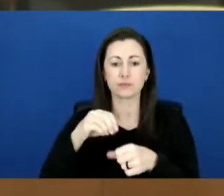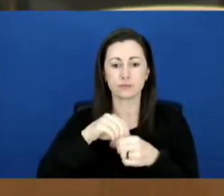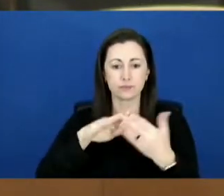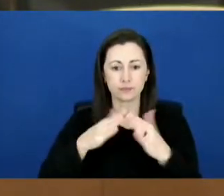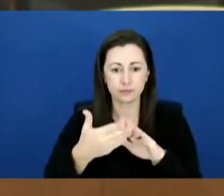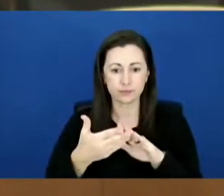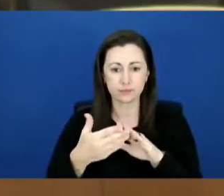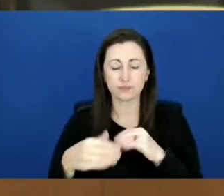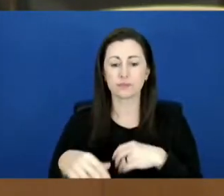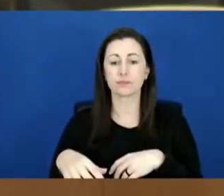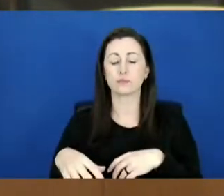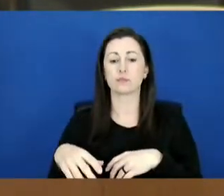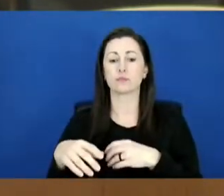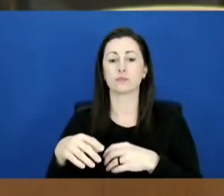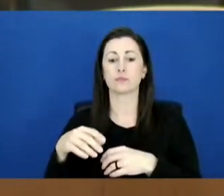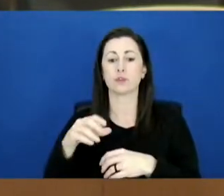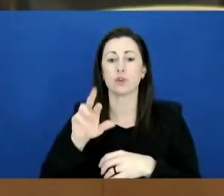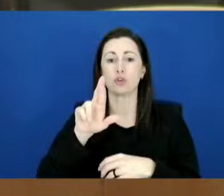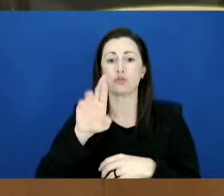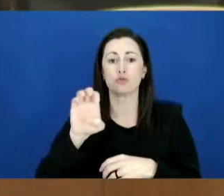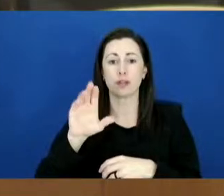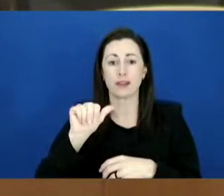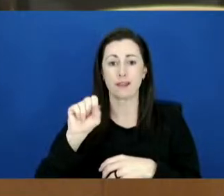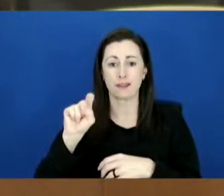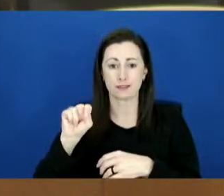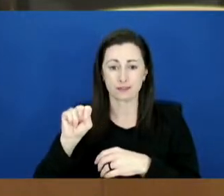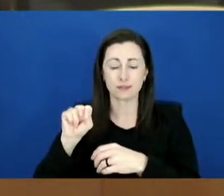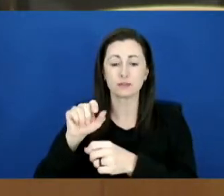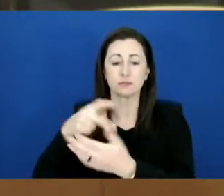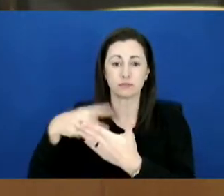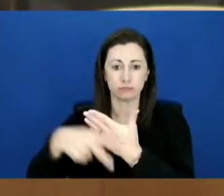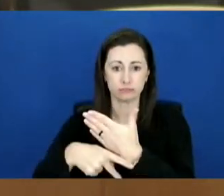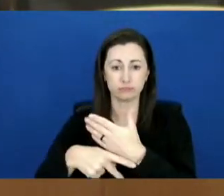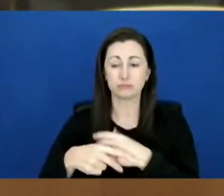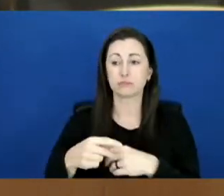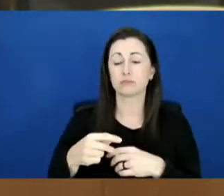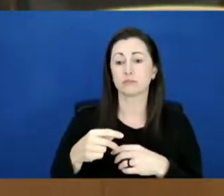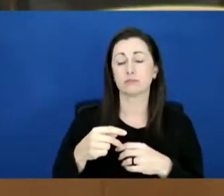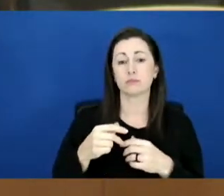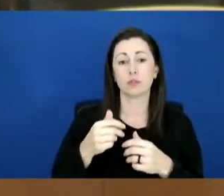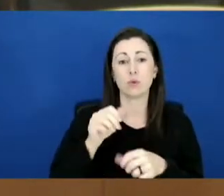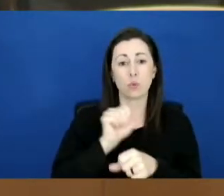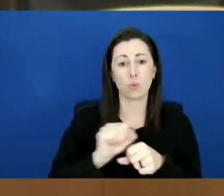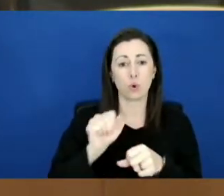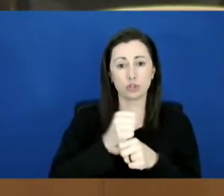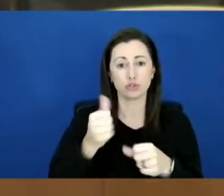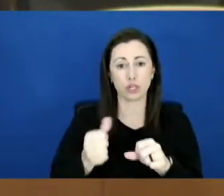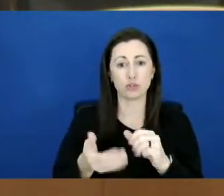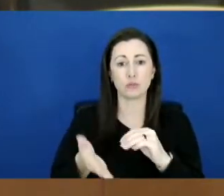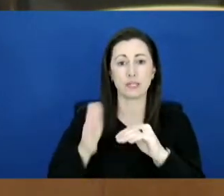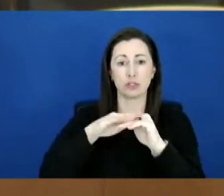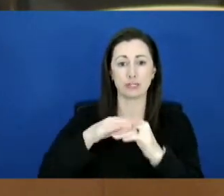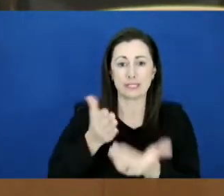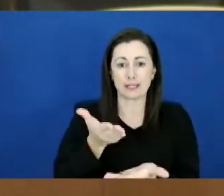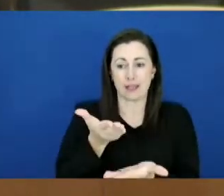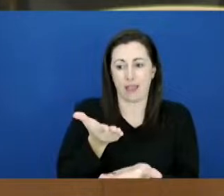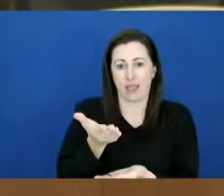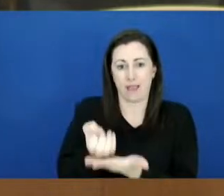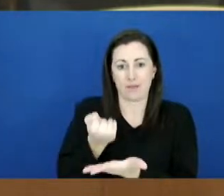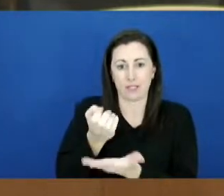OUR COUNTY, TO RESILIENCY IN COMMUNITIES IN STRESS AFTER